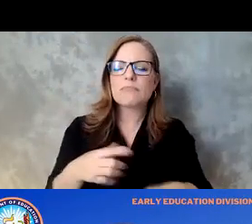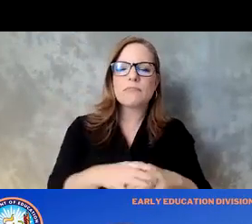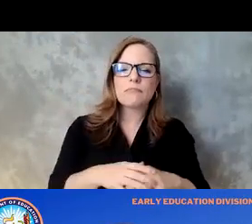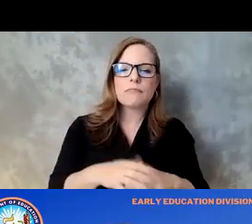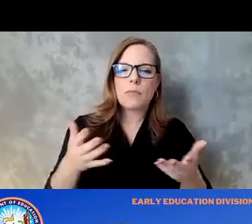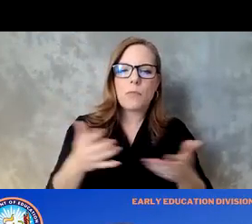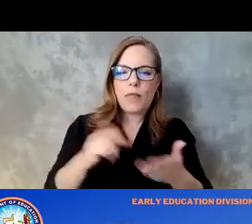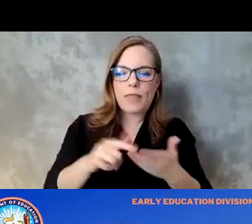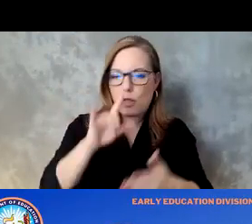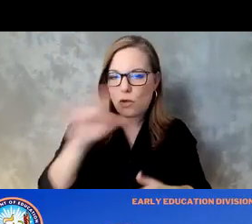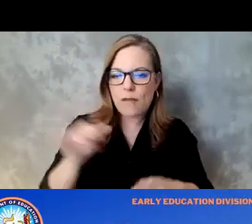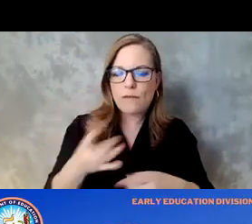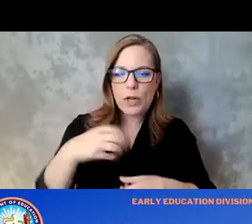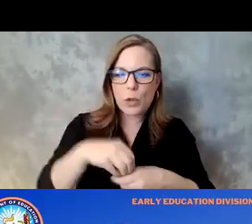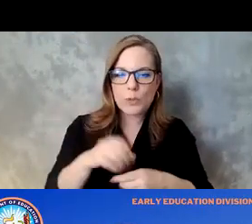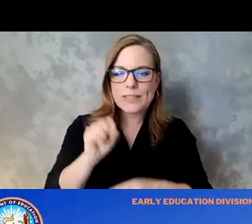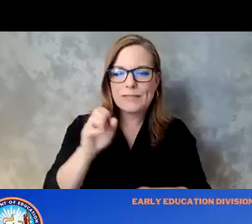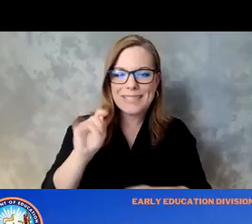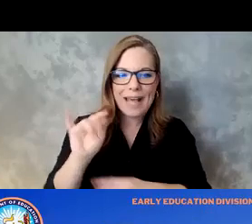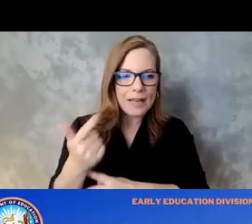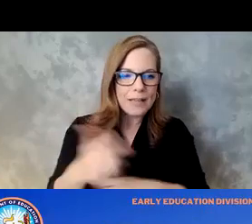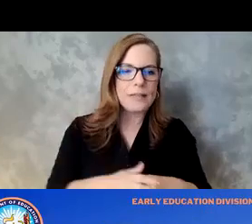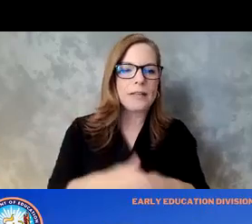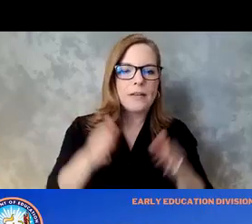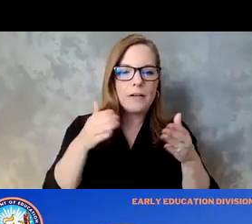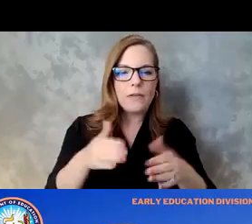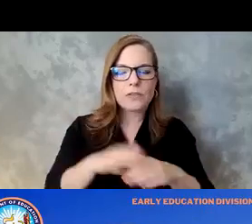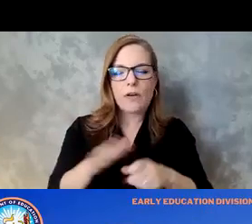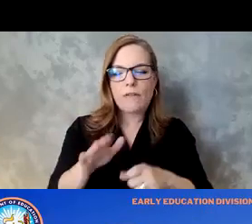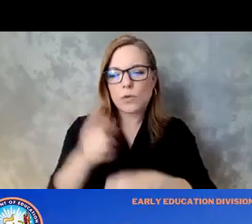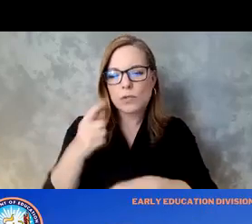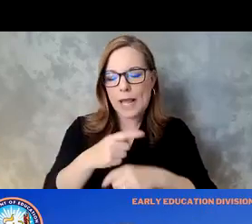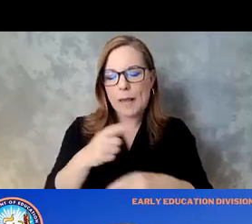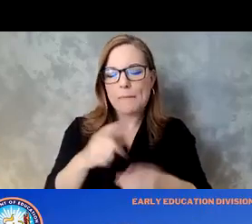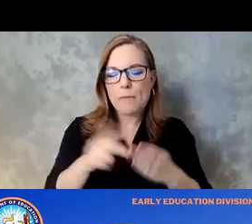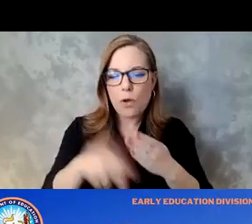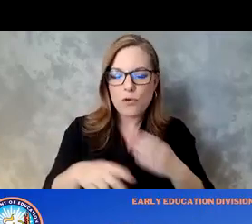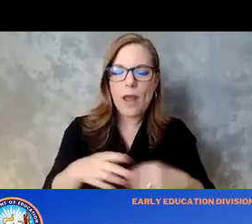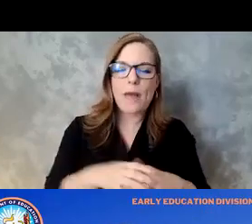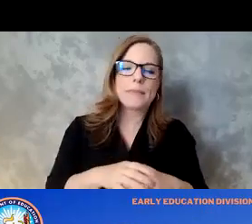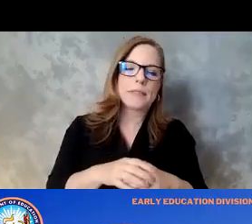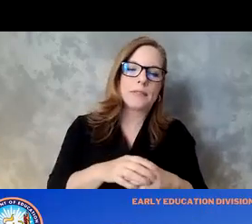Guidance related to part- and full-day programs state preschool standards and expansion early